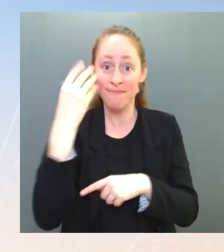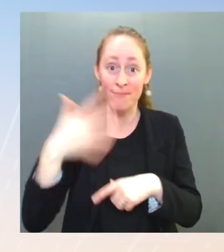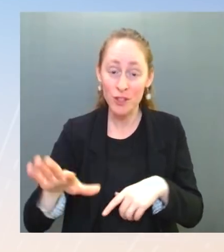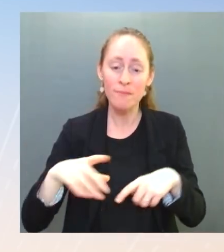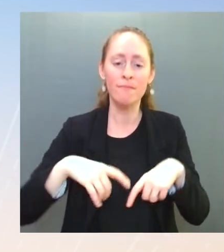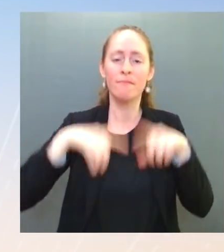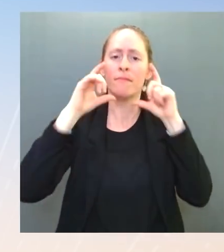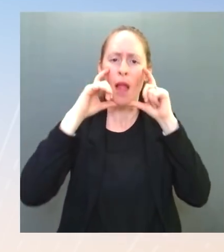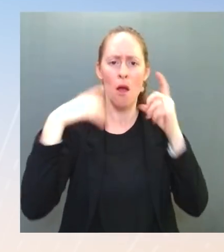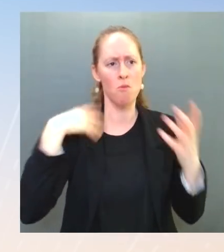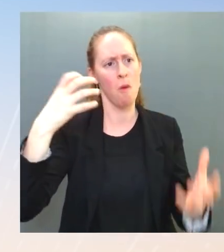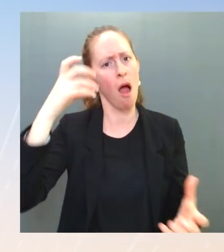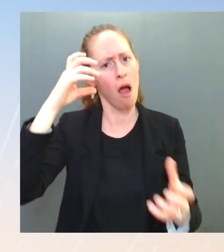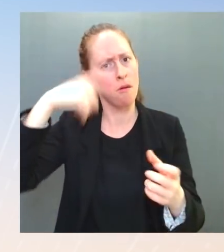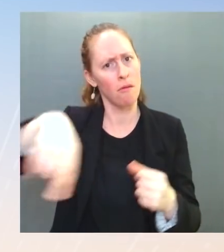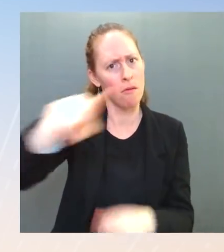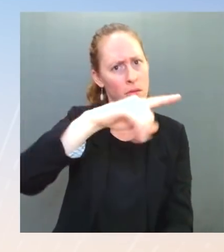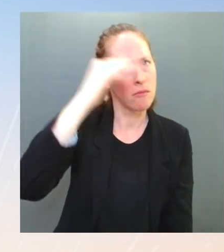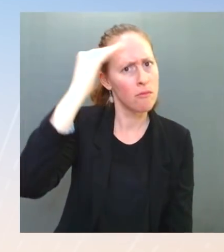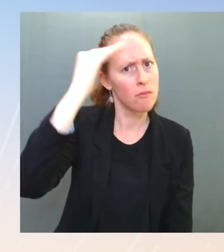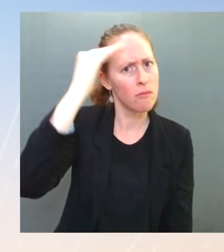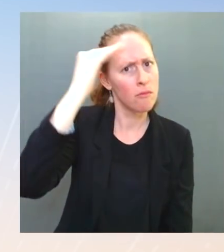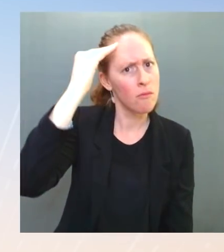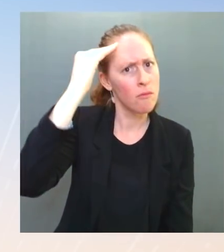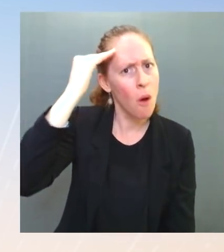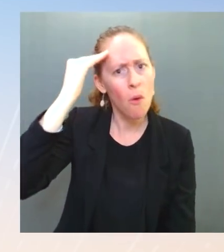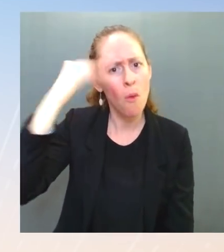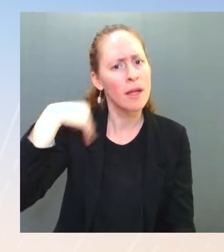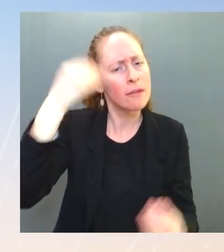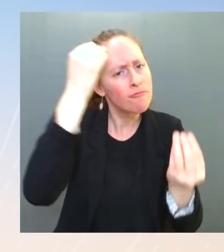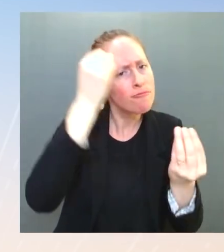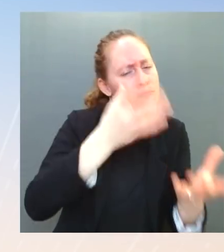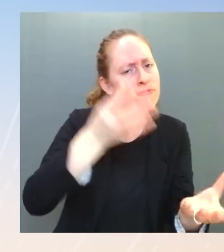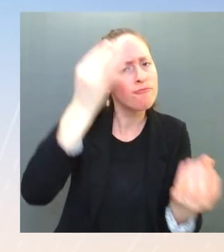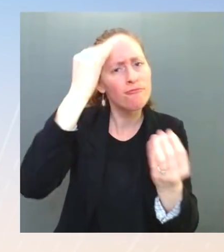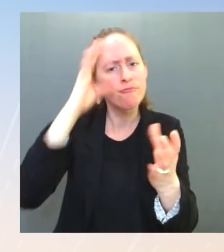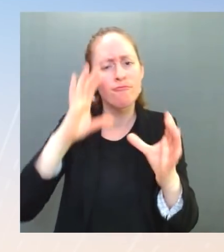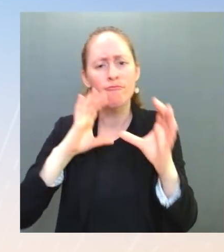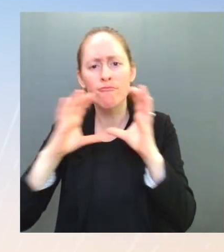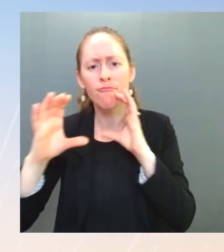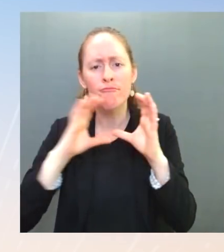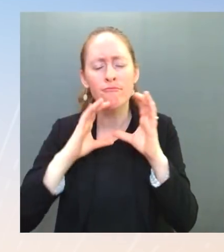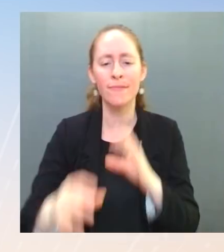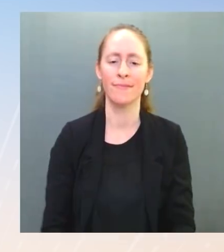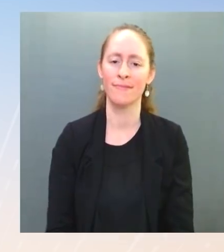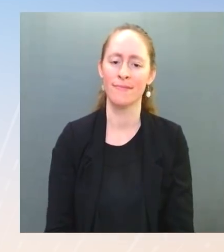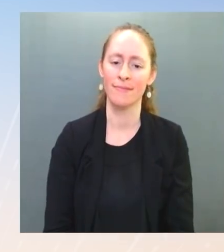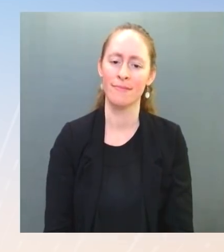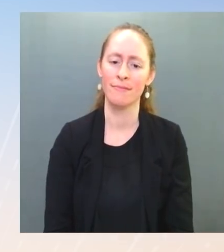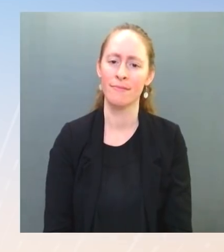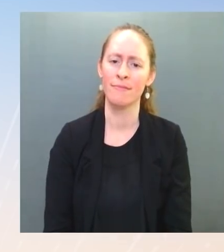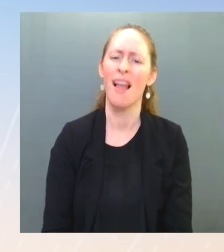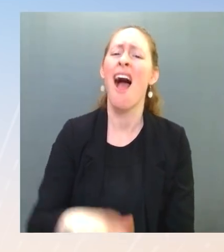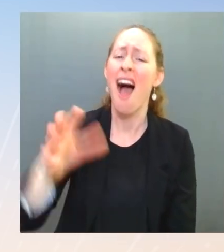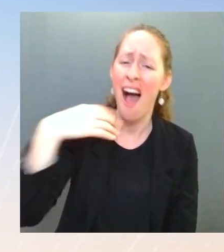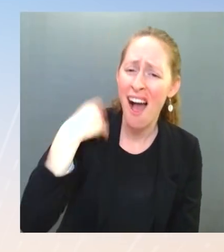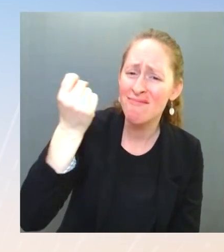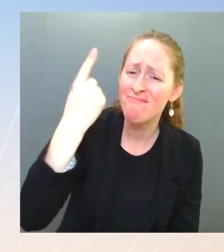and the photo will live for decades that we all understand. I mean, I'm wearing a mask today. I don't always wear a mask. Ms. Psaki: Yeah. The Press: Is that the reason?